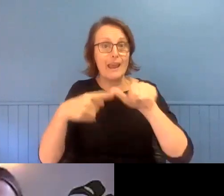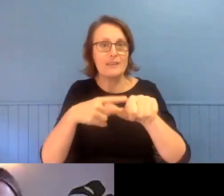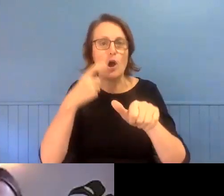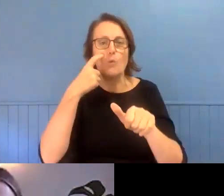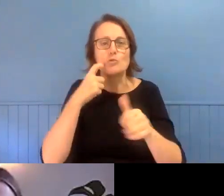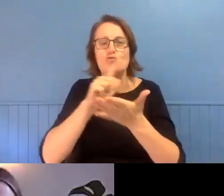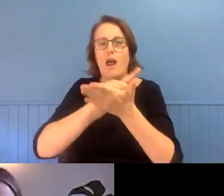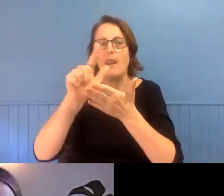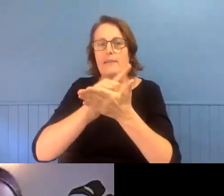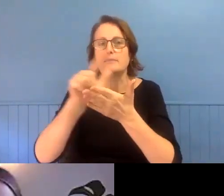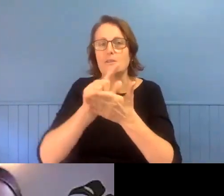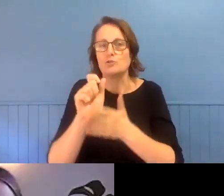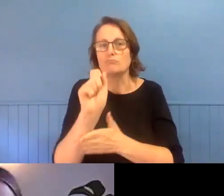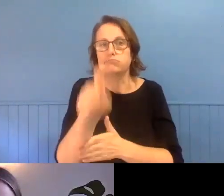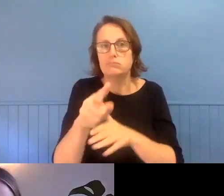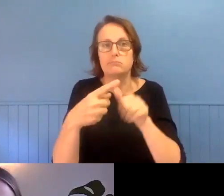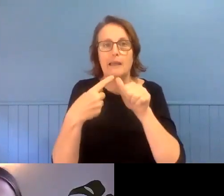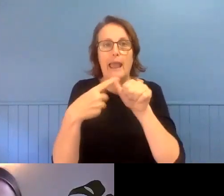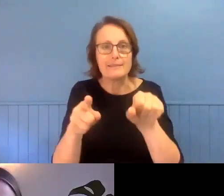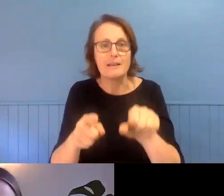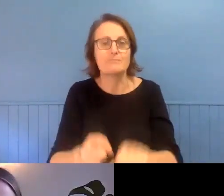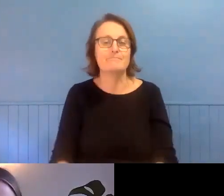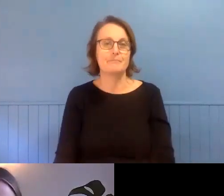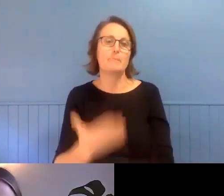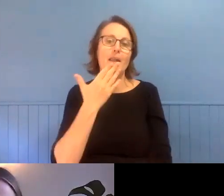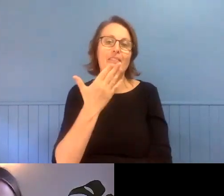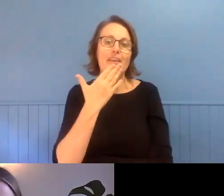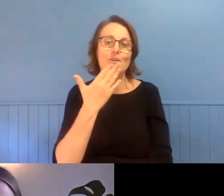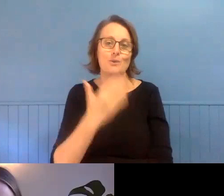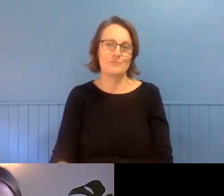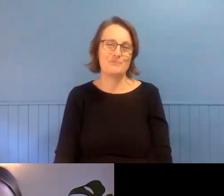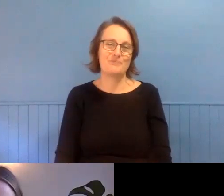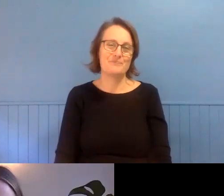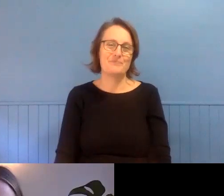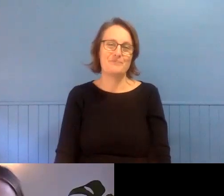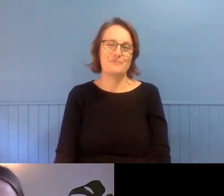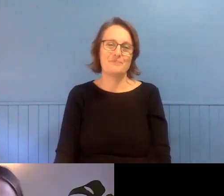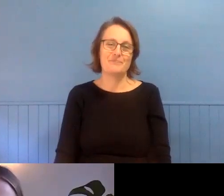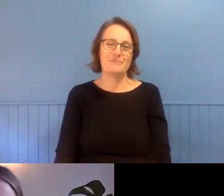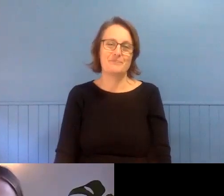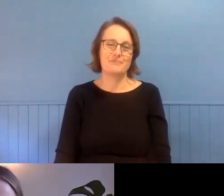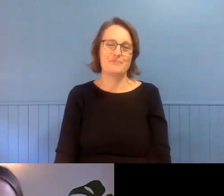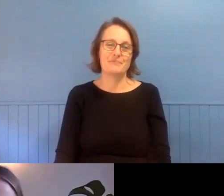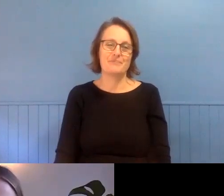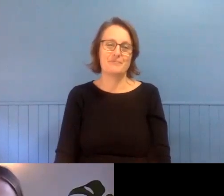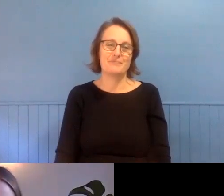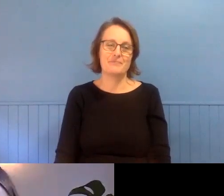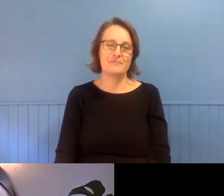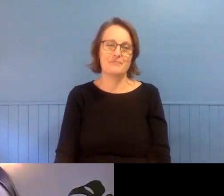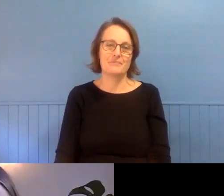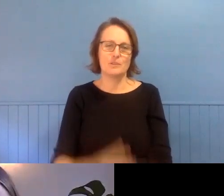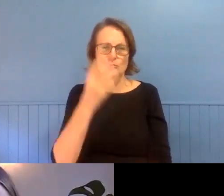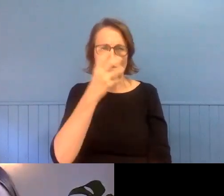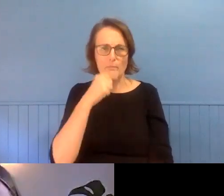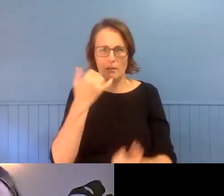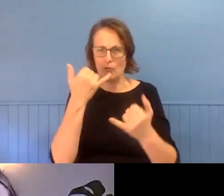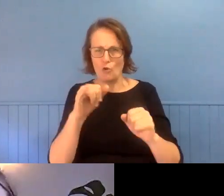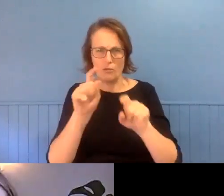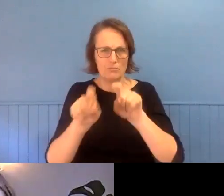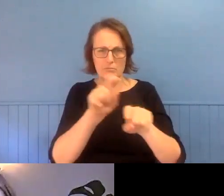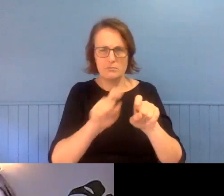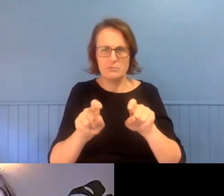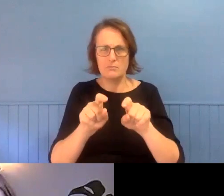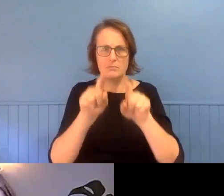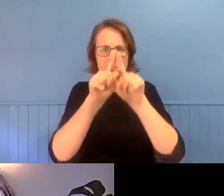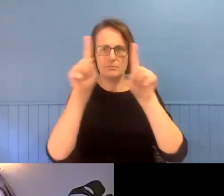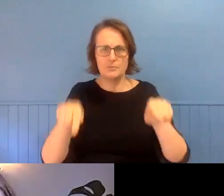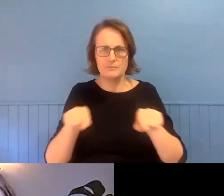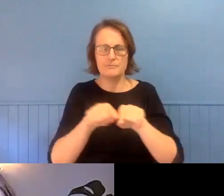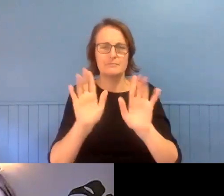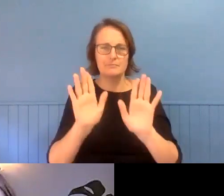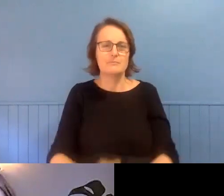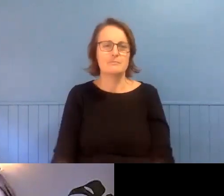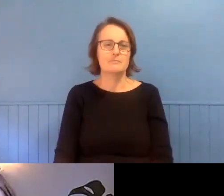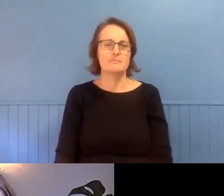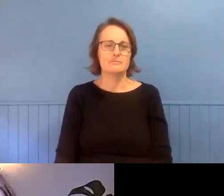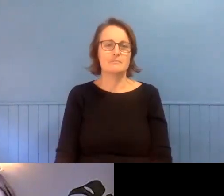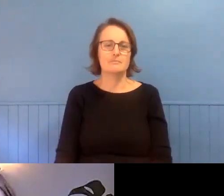I hope I can help. FRANCES: Sorry, I flicked back there. So we just